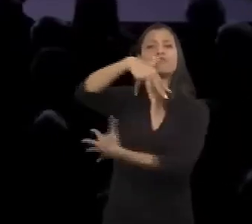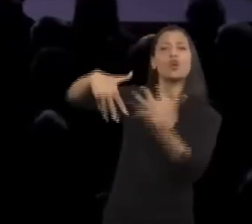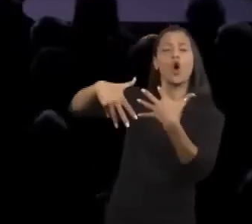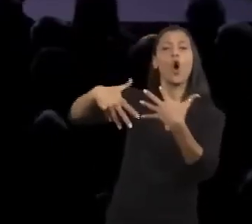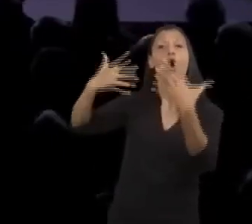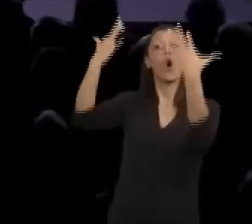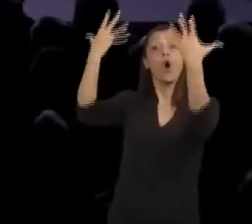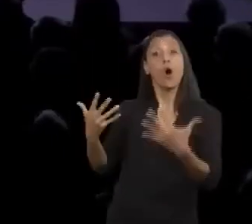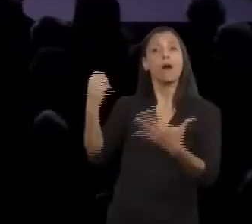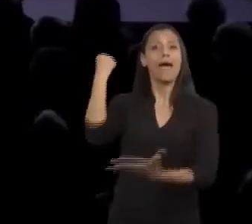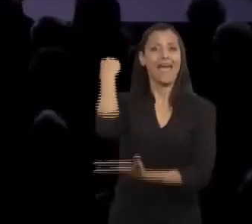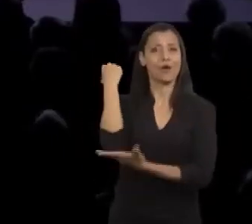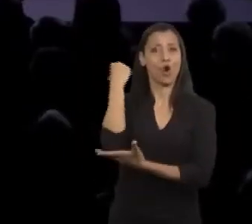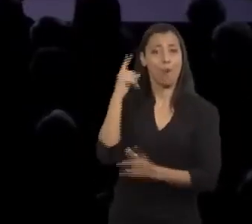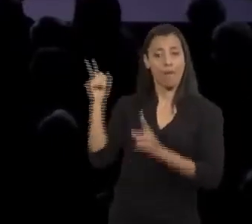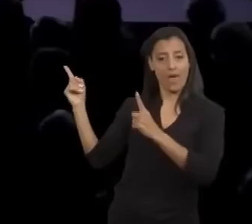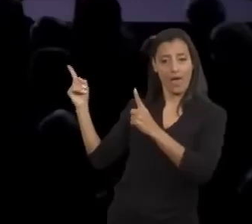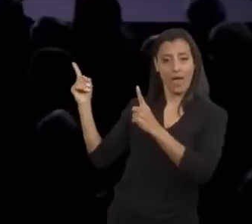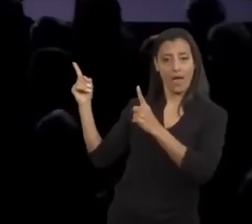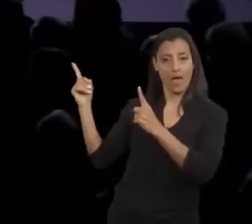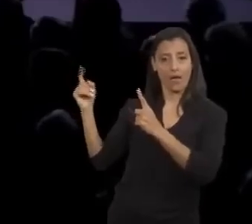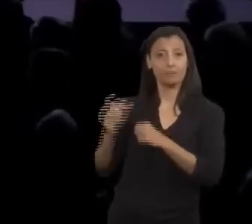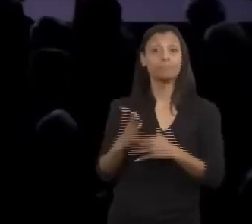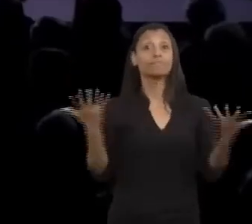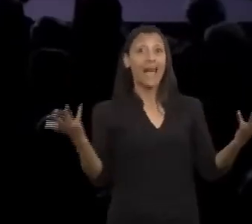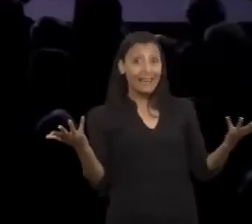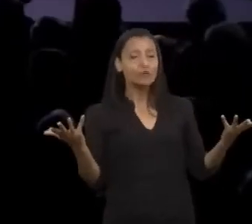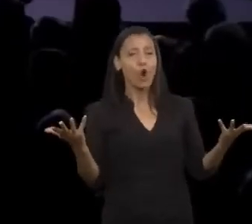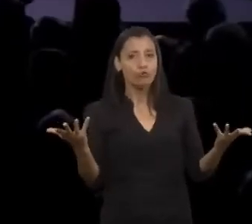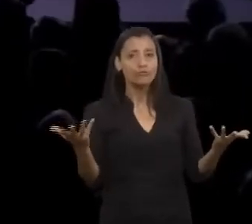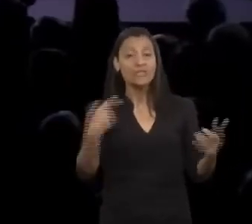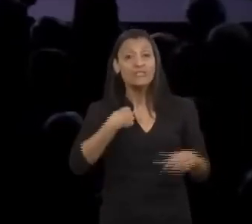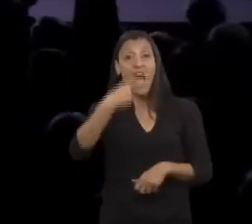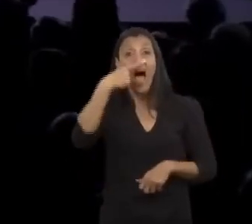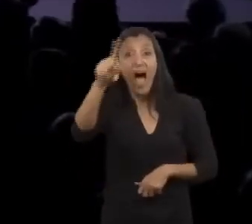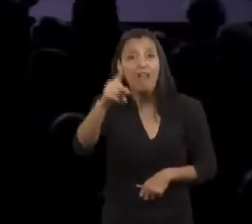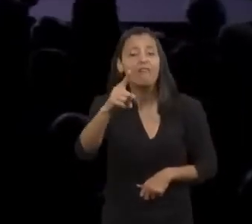In short, the demand for money that you are going to have